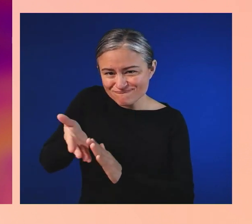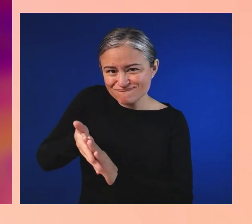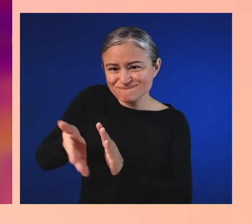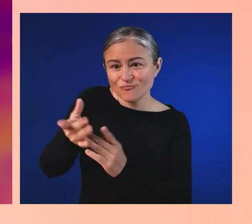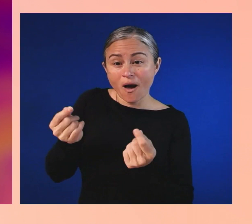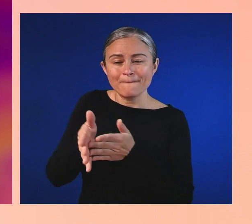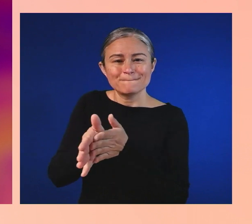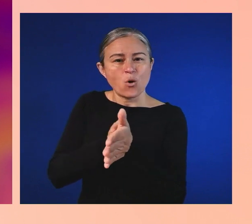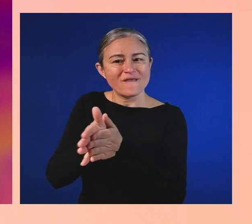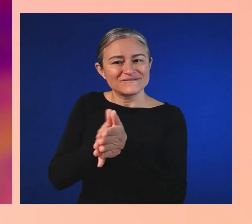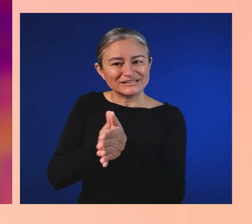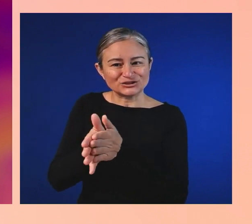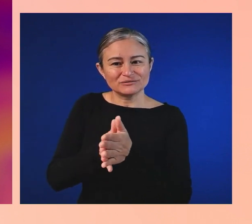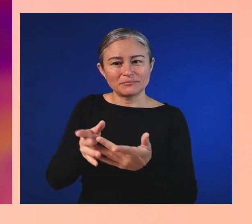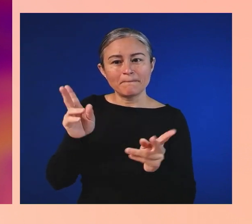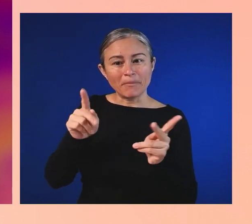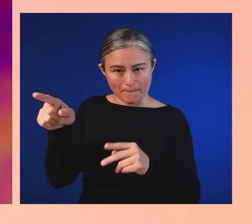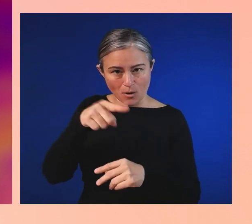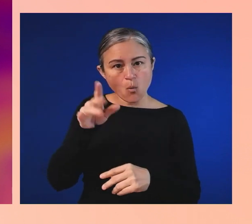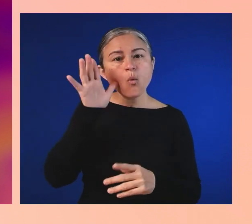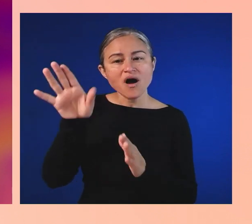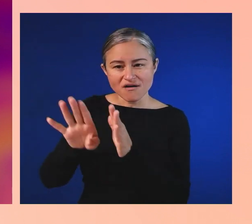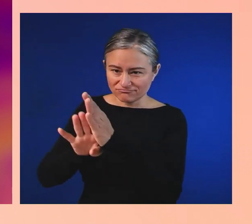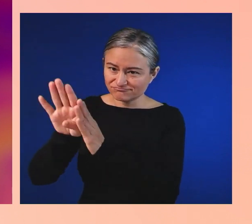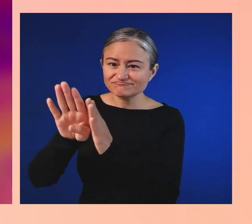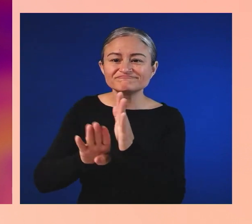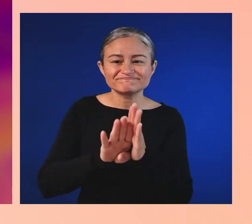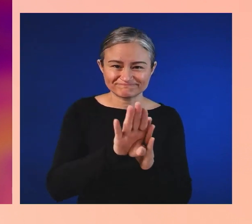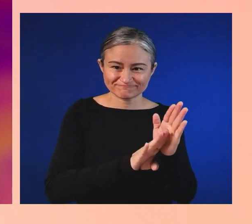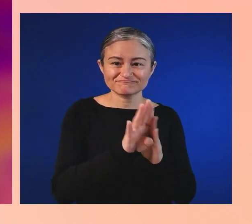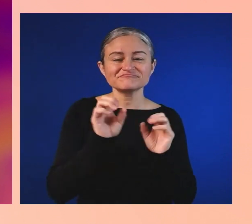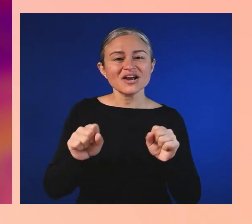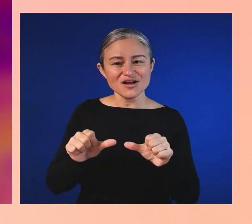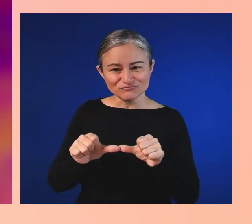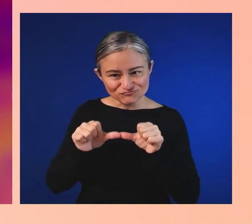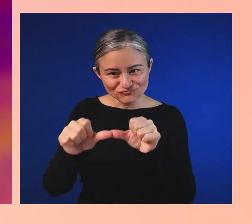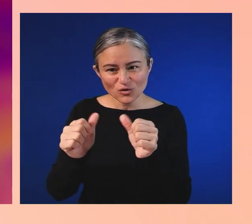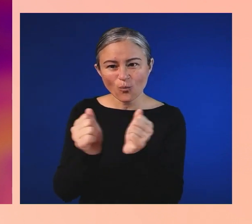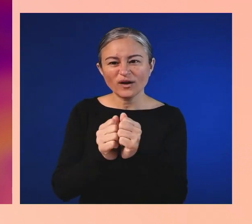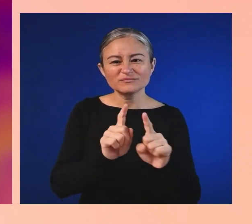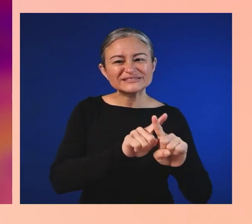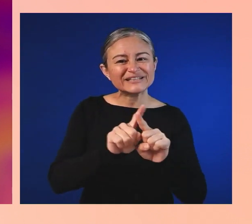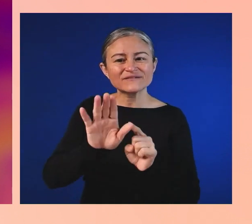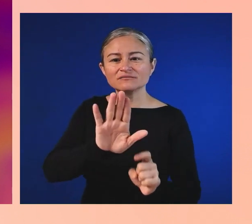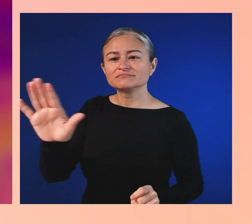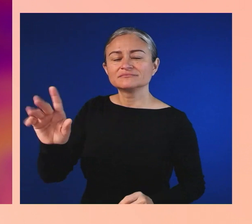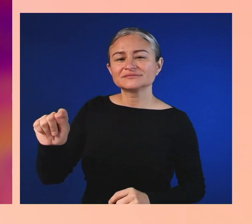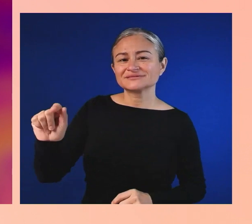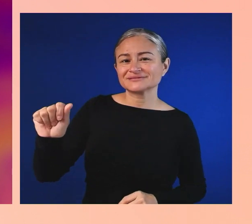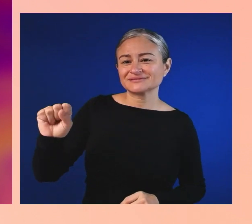with the task they need to do. To Jen's point, people sometimes they just need to bank online.